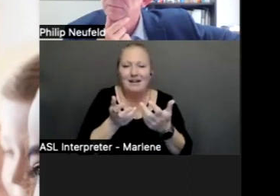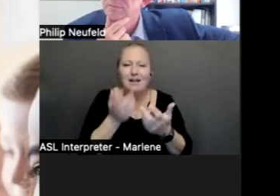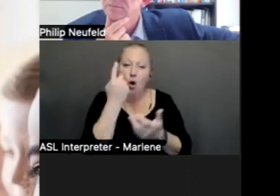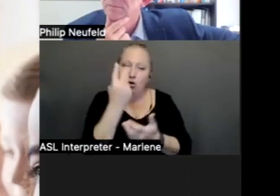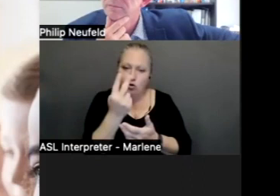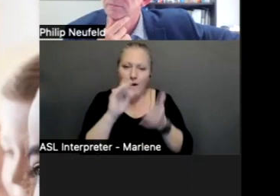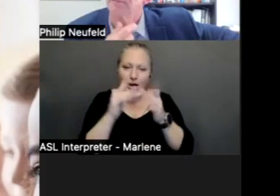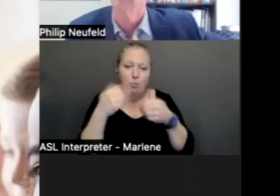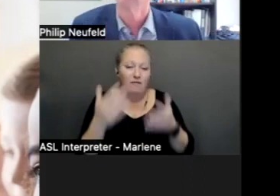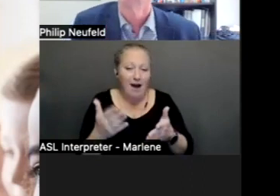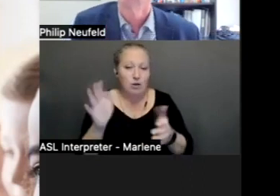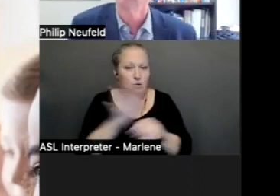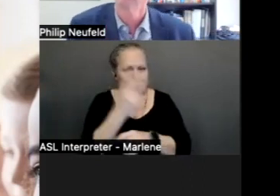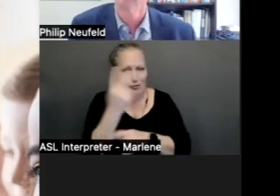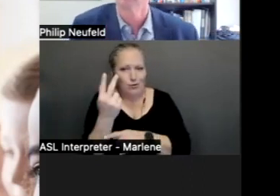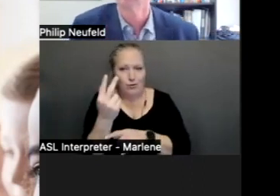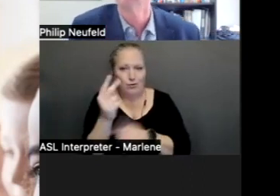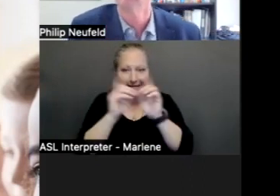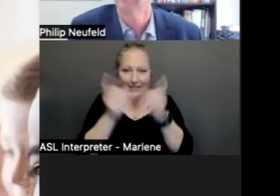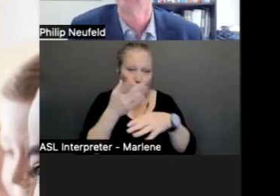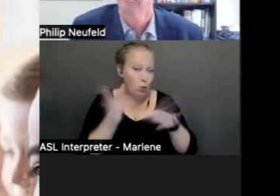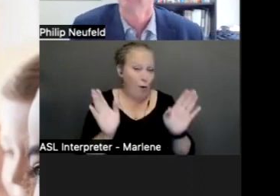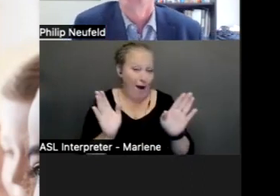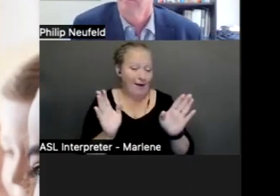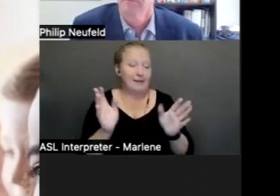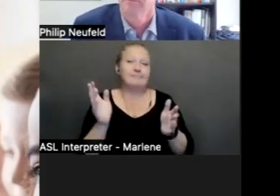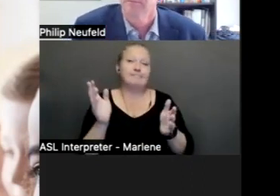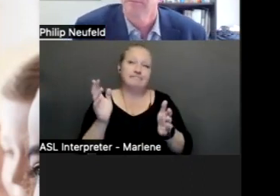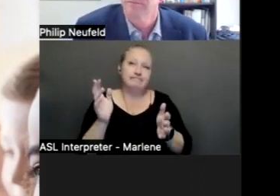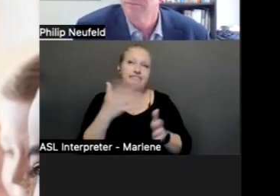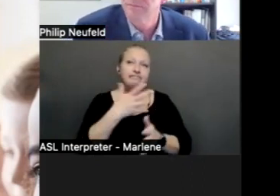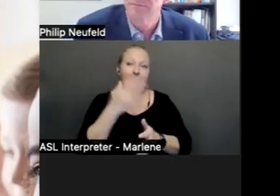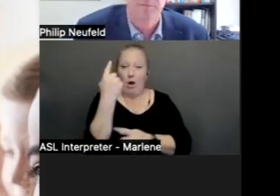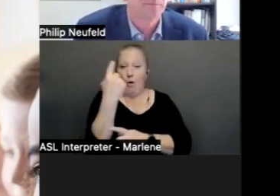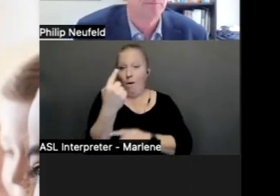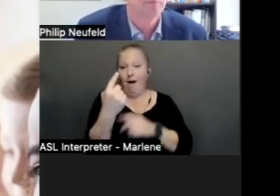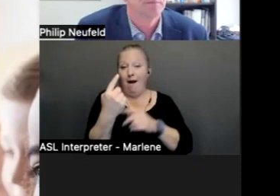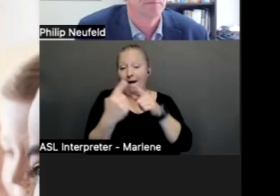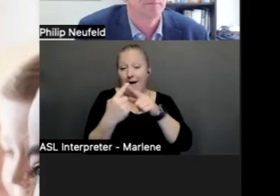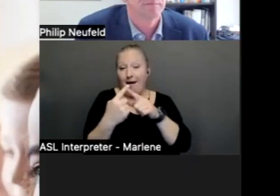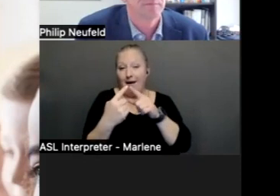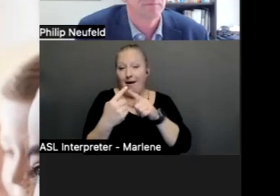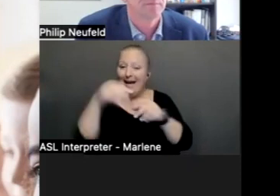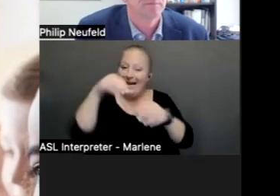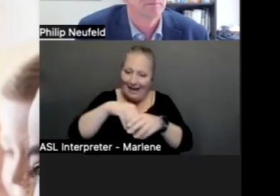Internet providers total like district wide and only one of them like is in the area where most